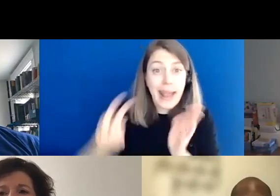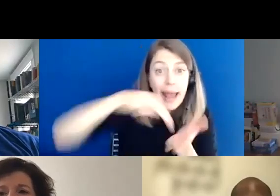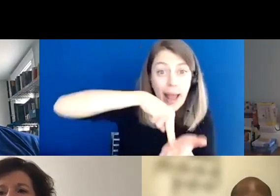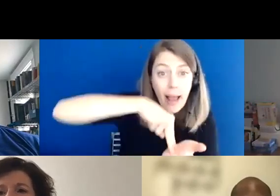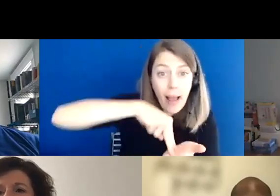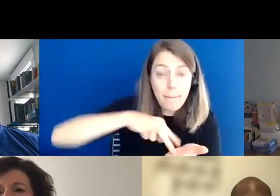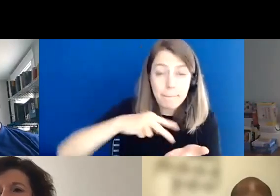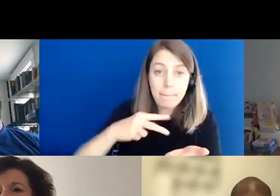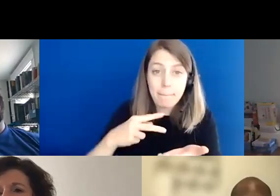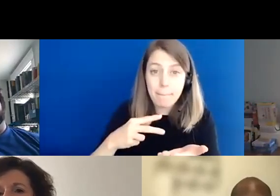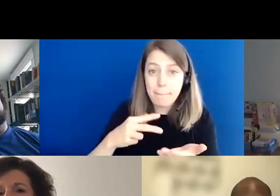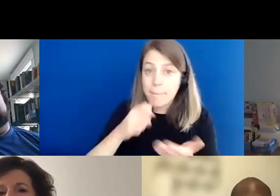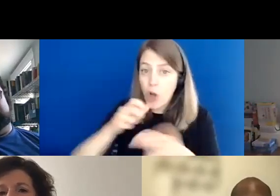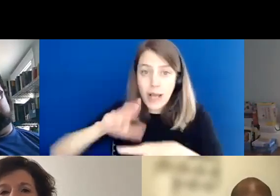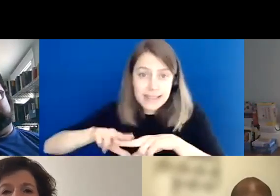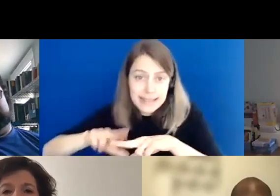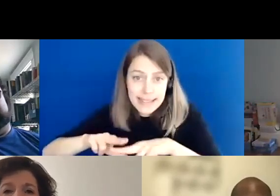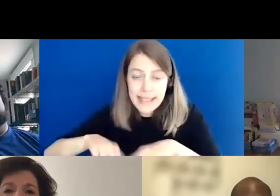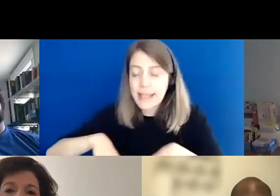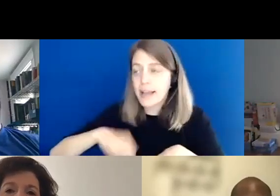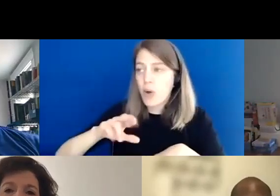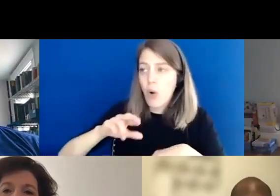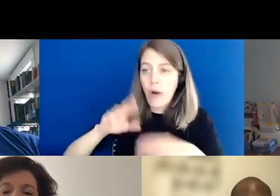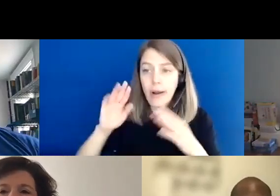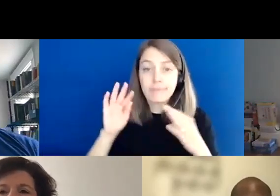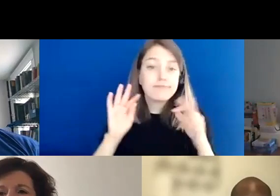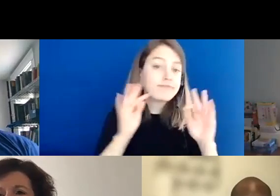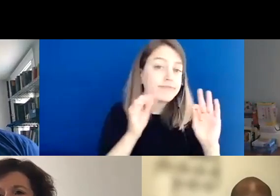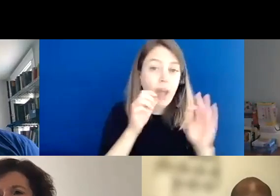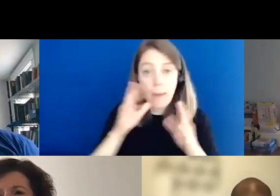or making noises under your breath,